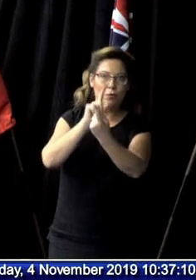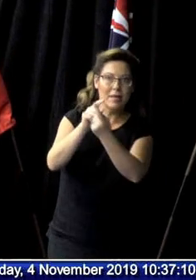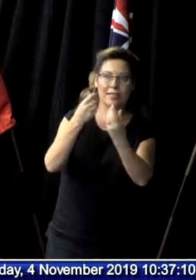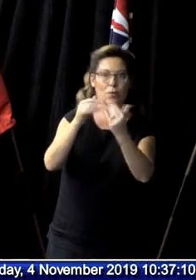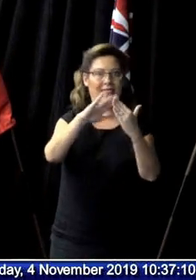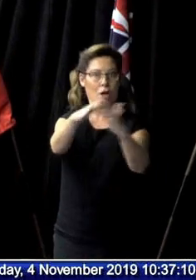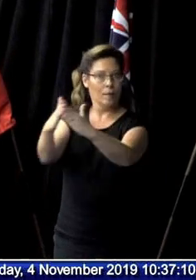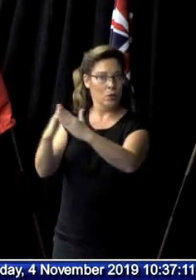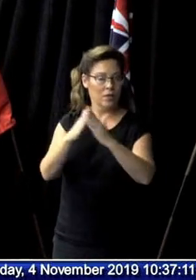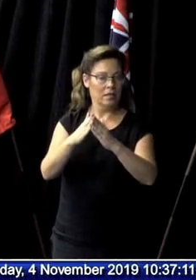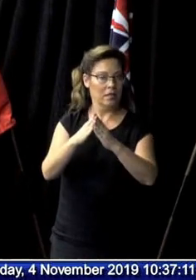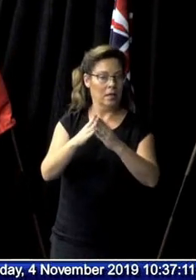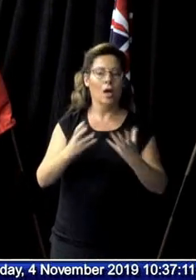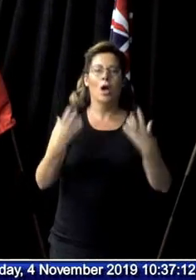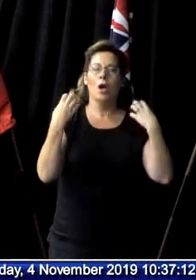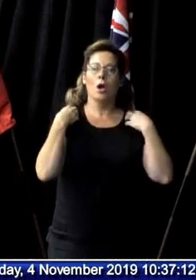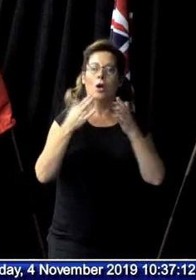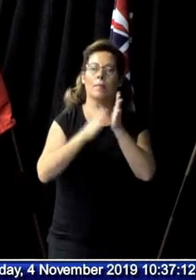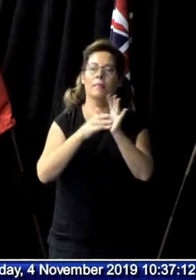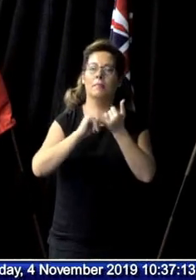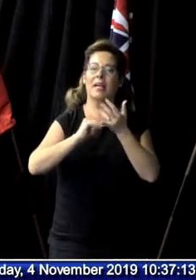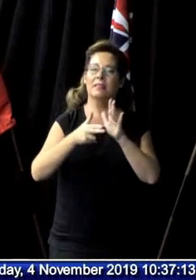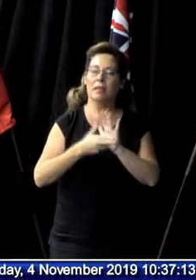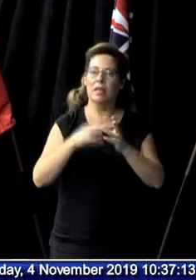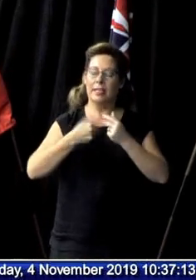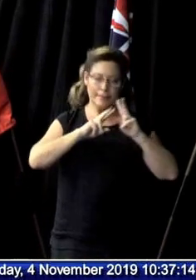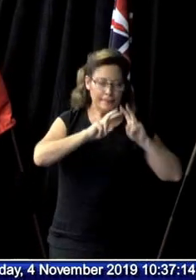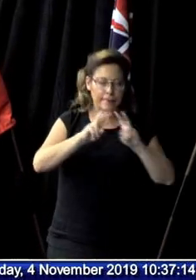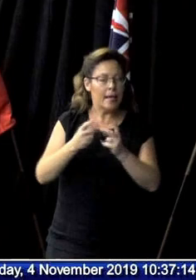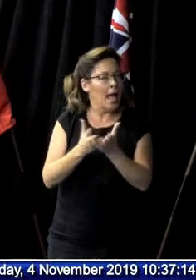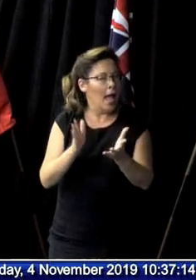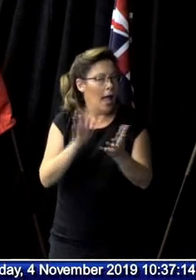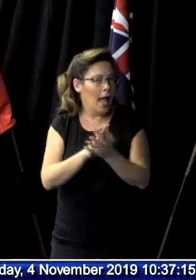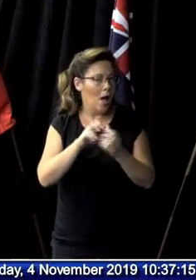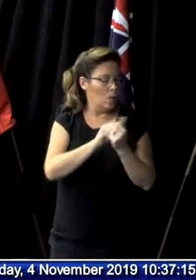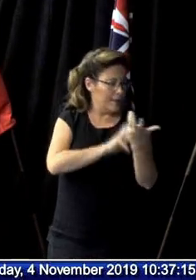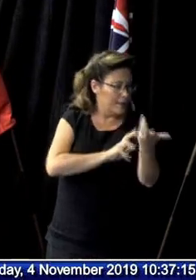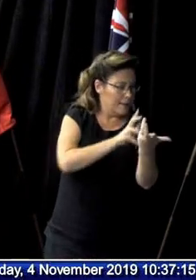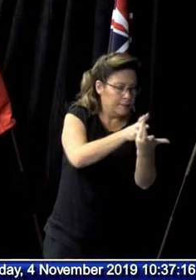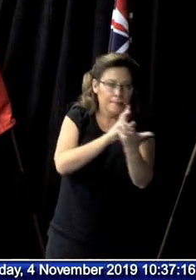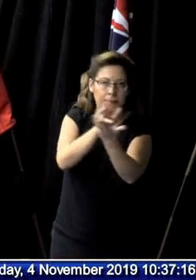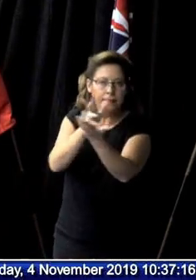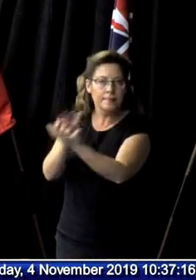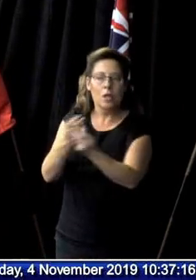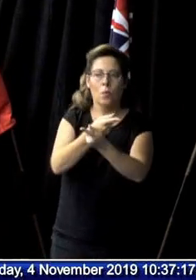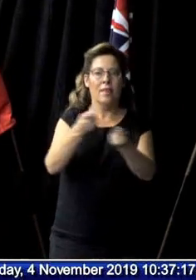developing strategies to address issues specific to CLD students with disability.